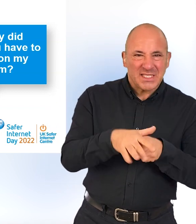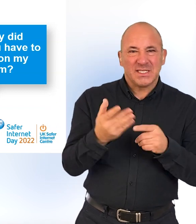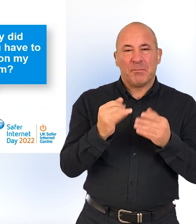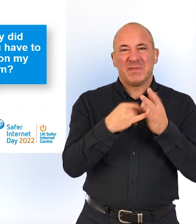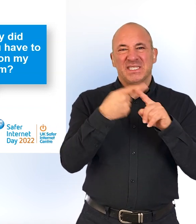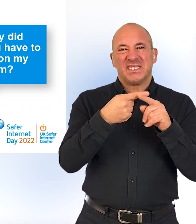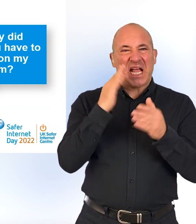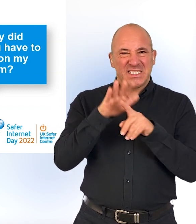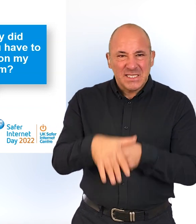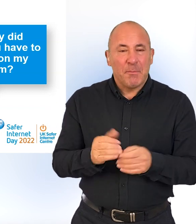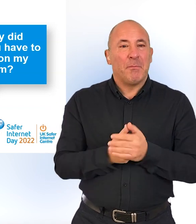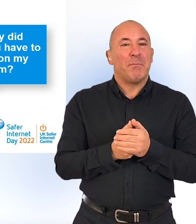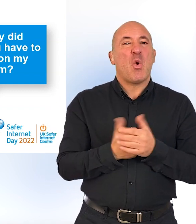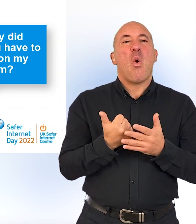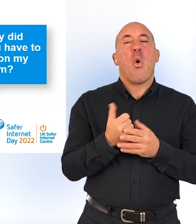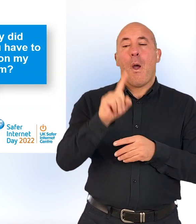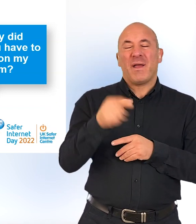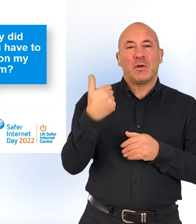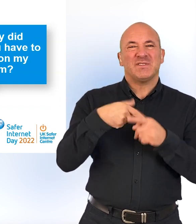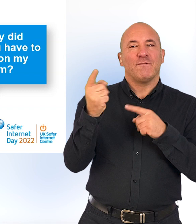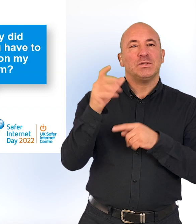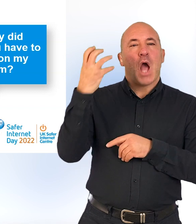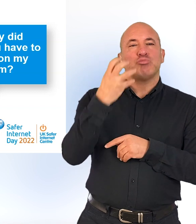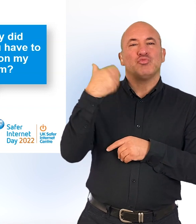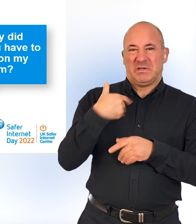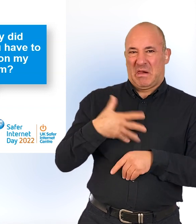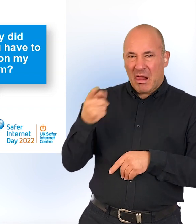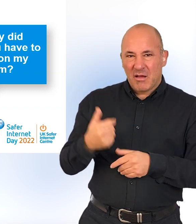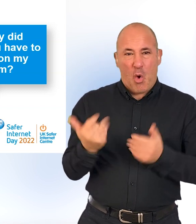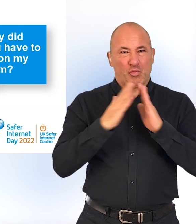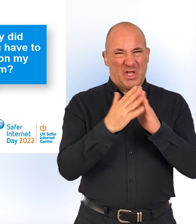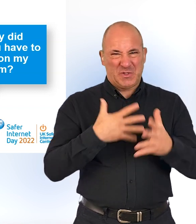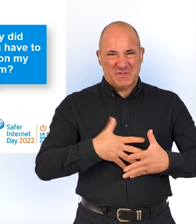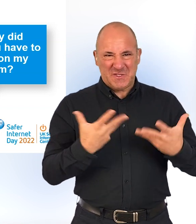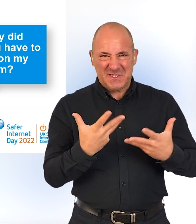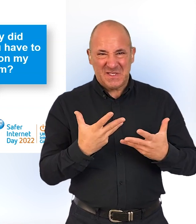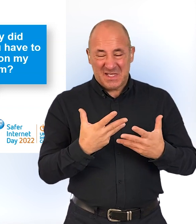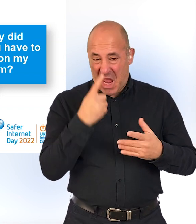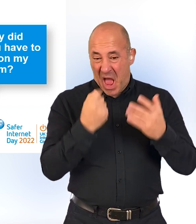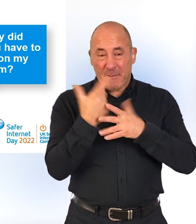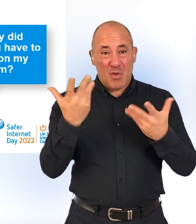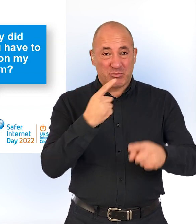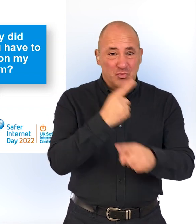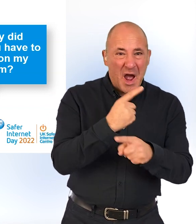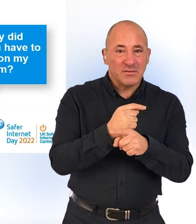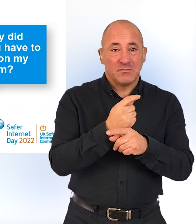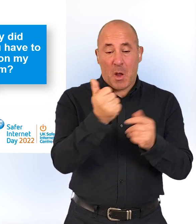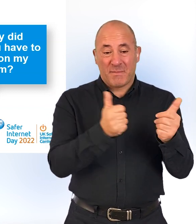racism, sexism, xenophobia and religious hatred can occur in chats and some gaming communities.